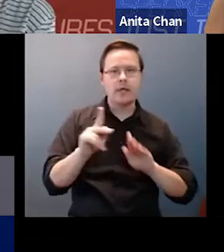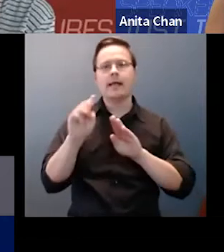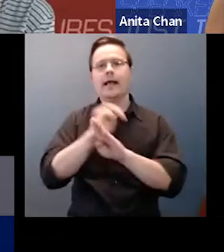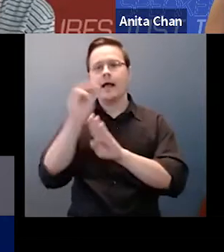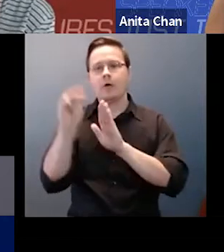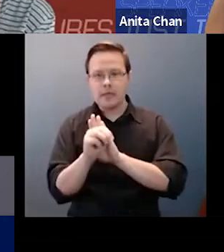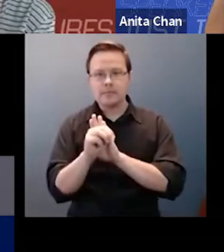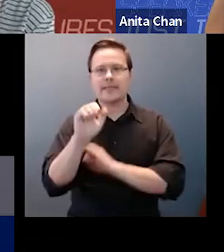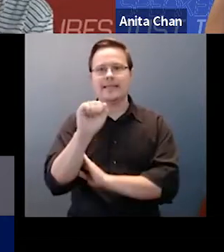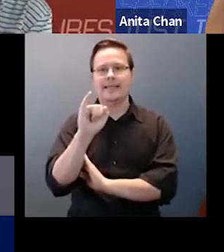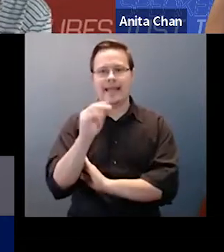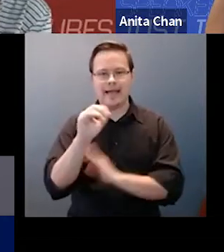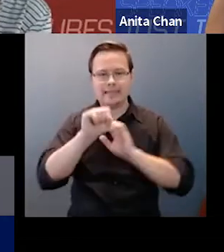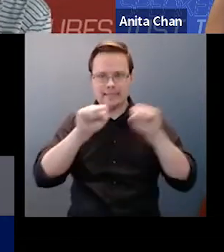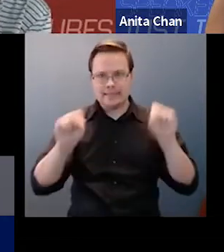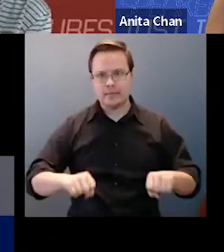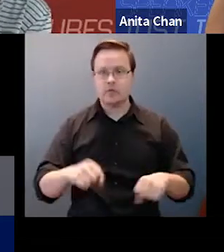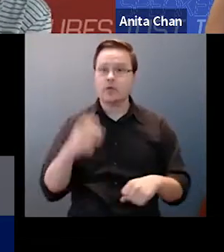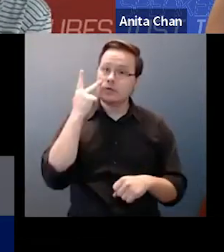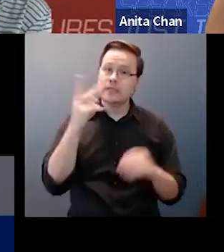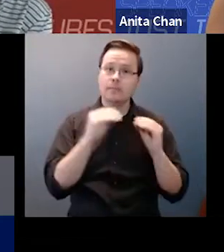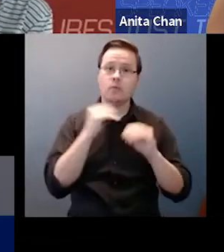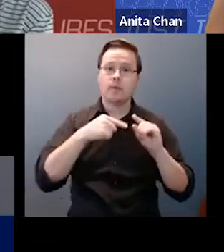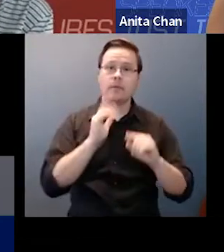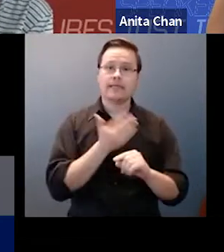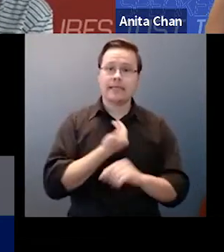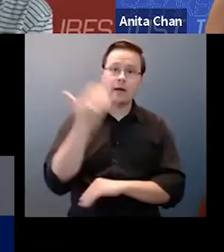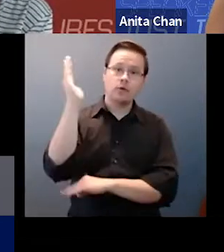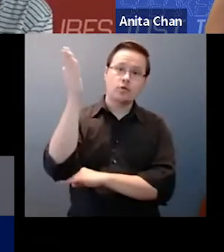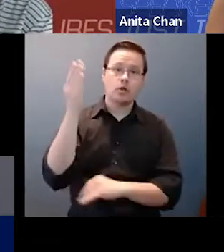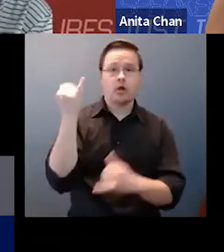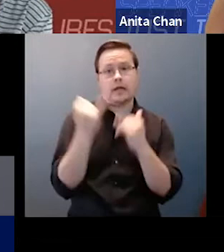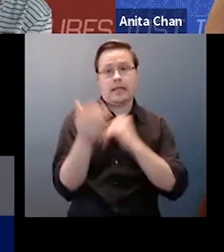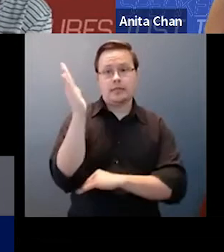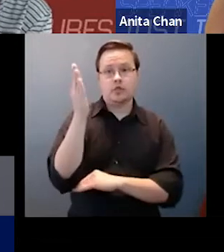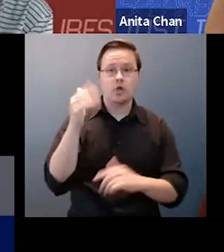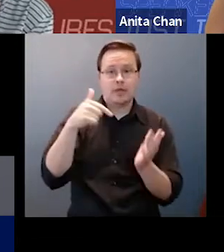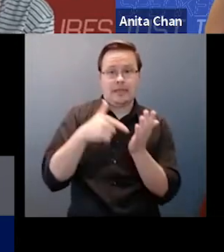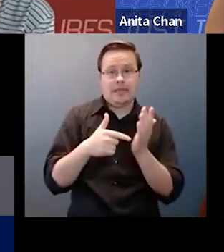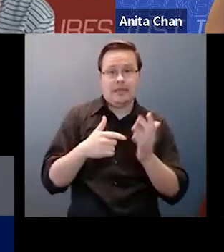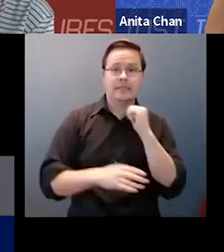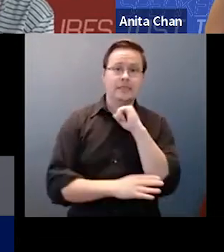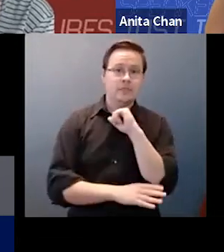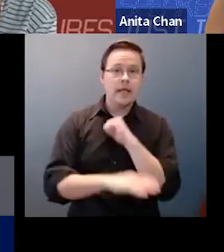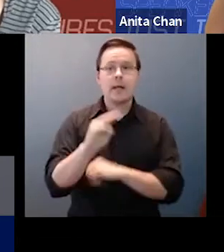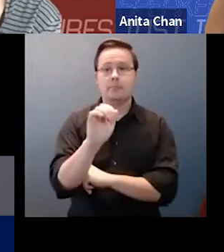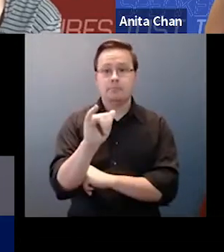see more about our talk, our last talk, the spring. What's Ashoka stands a chalk I may 5th at our website at just that Entrez,